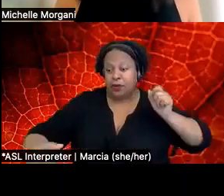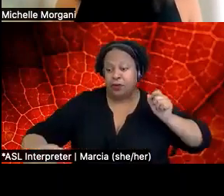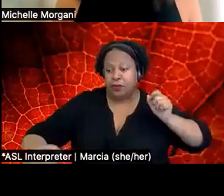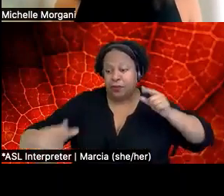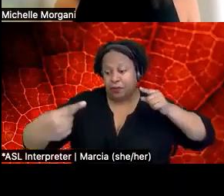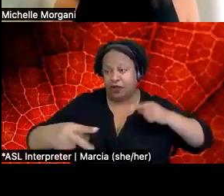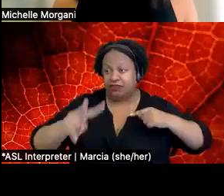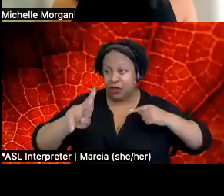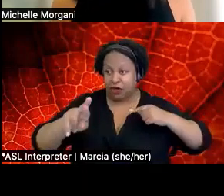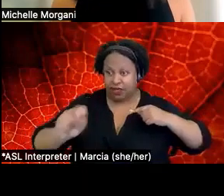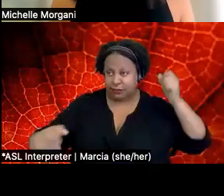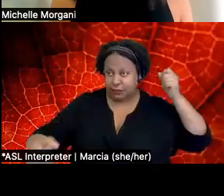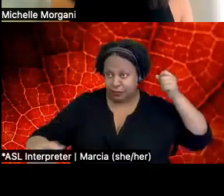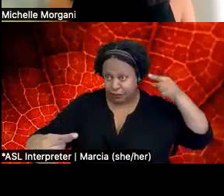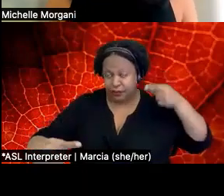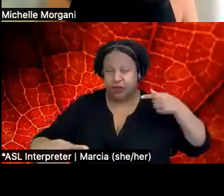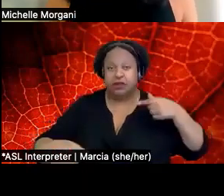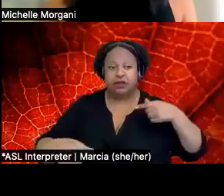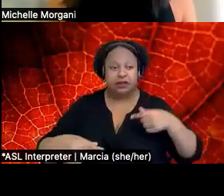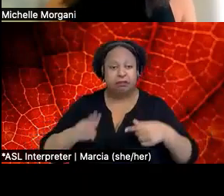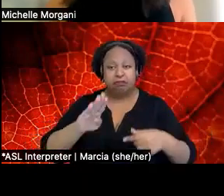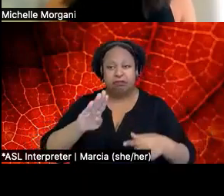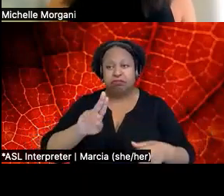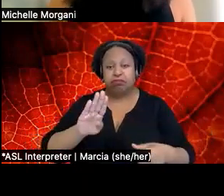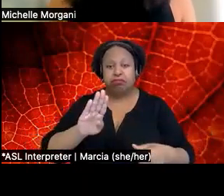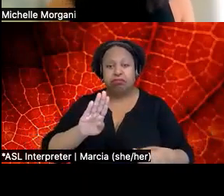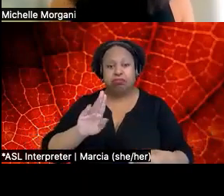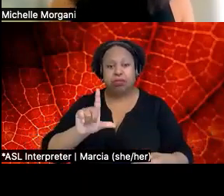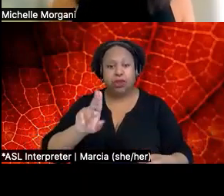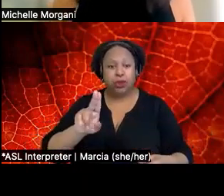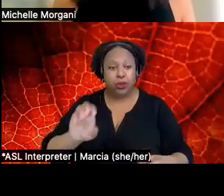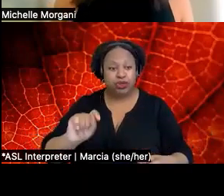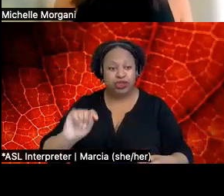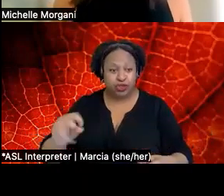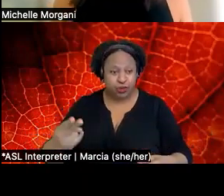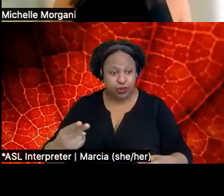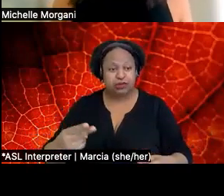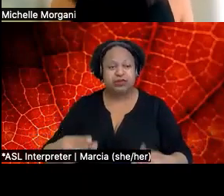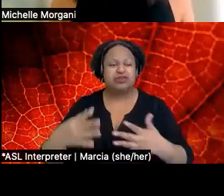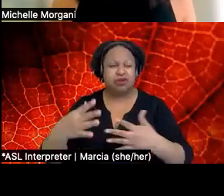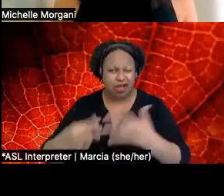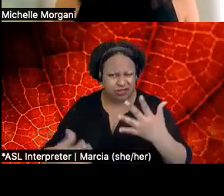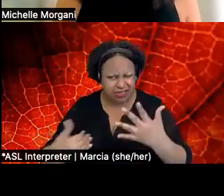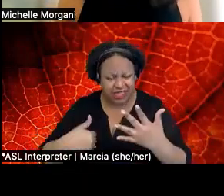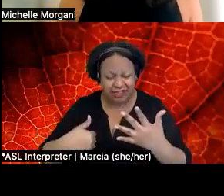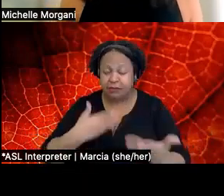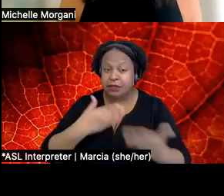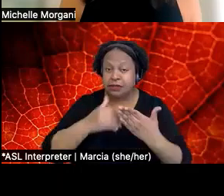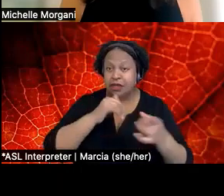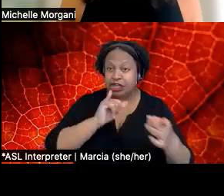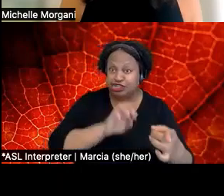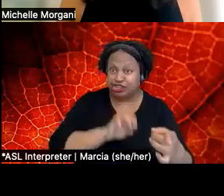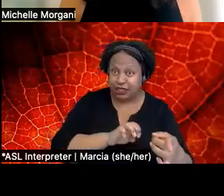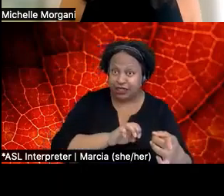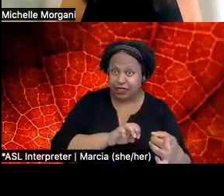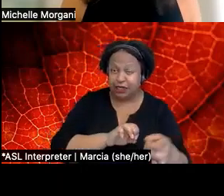So, there are some other options here, not necessarily for Jane in this paediatric unit but again just acknowledging that, that exists.